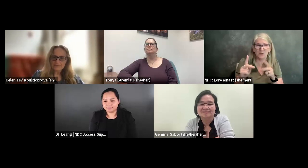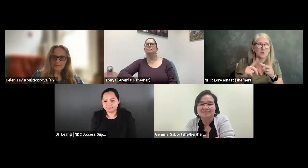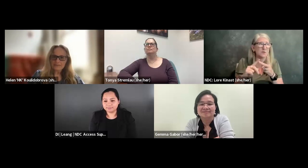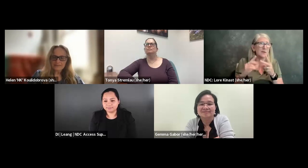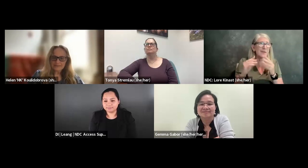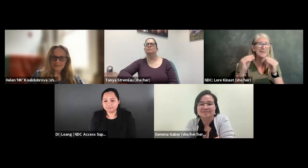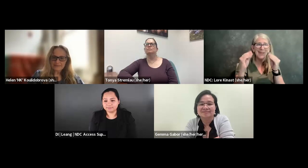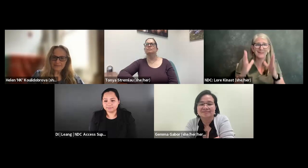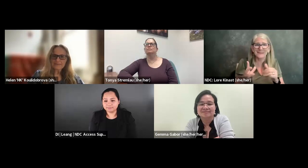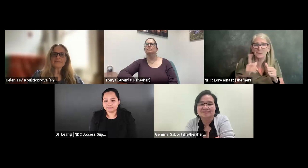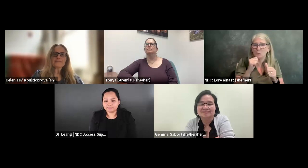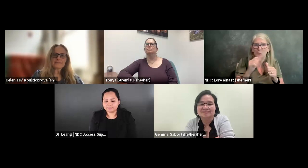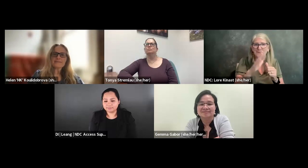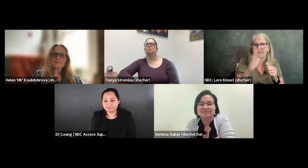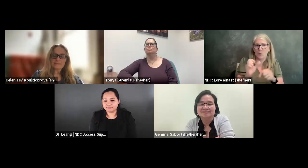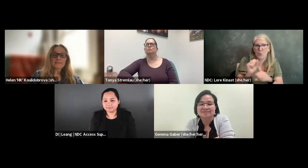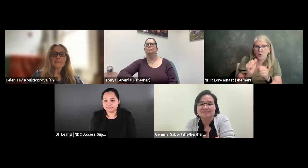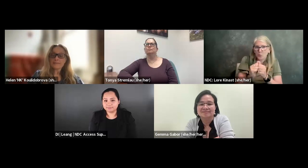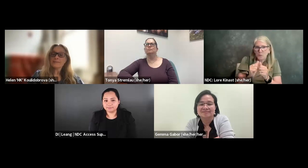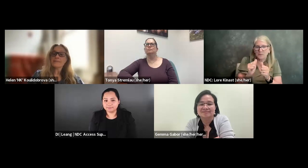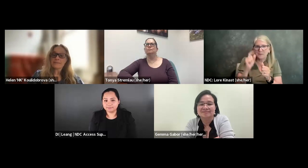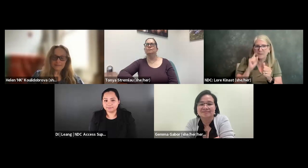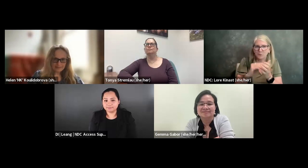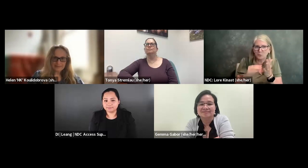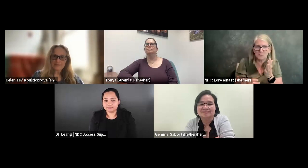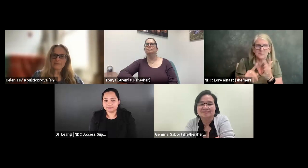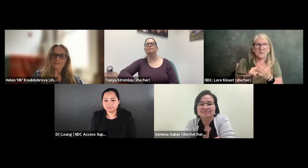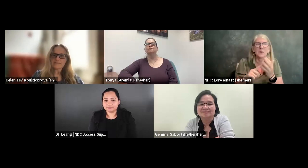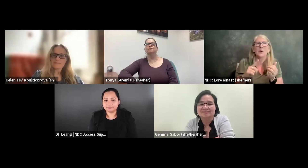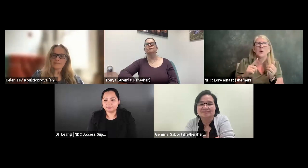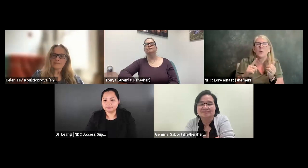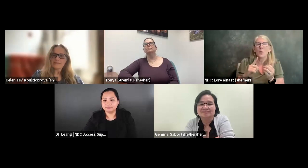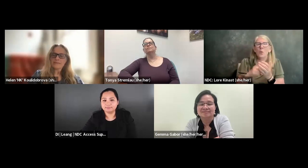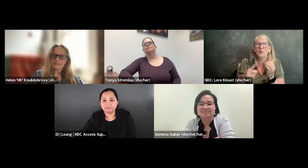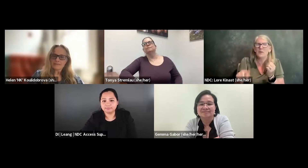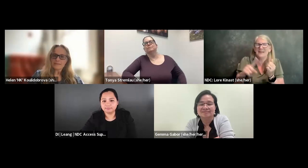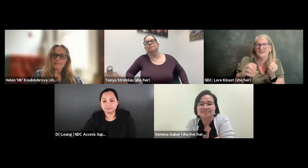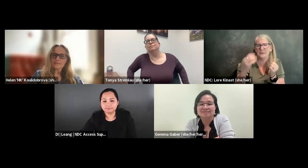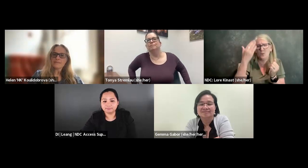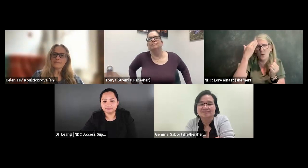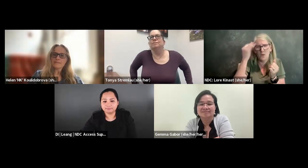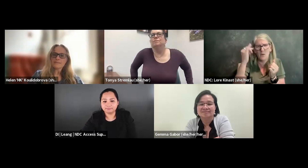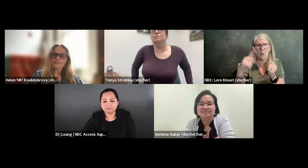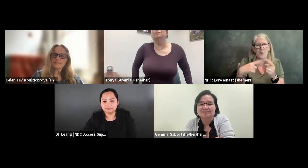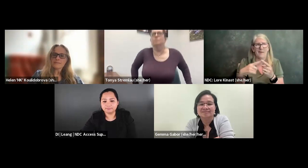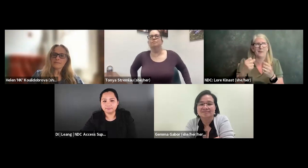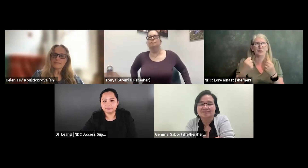what should disability services professionals, and professors,